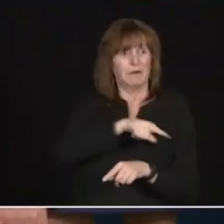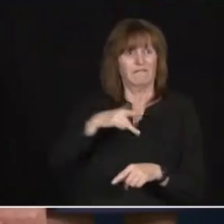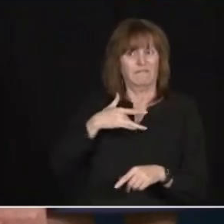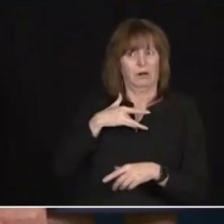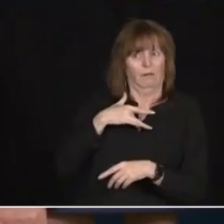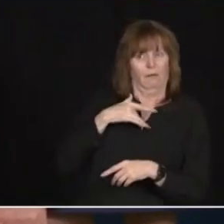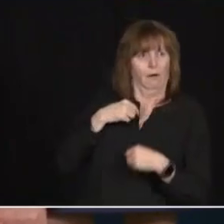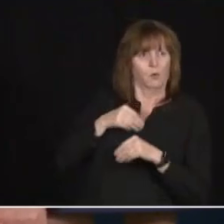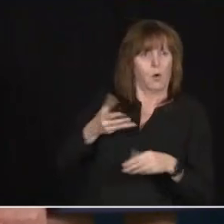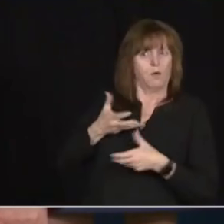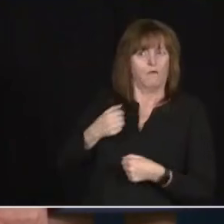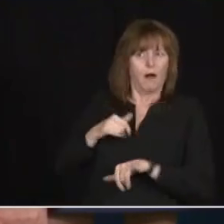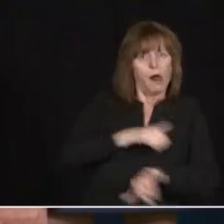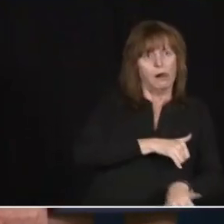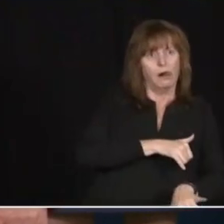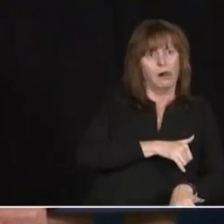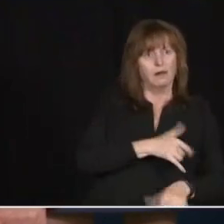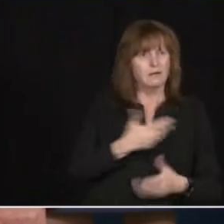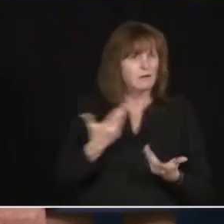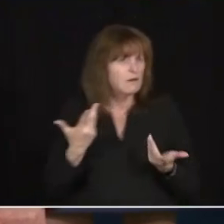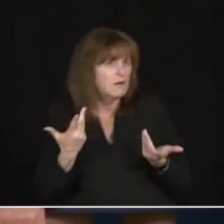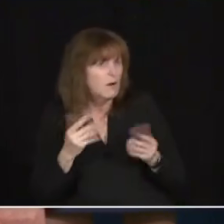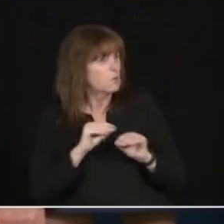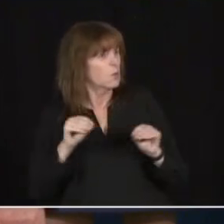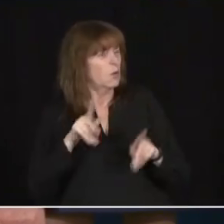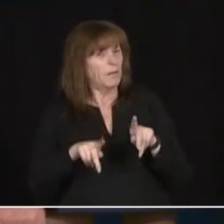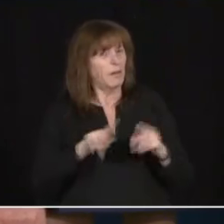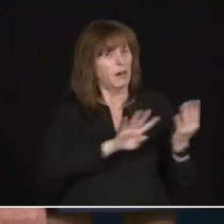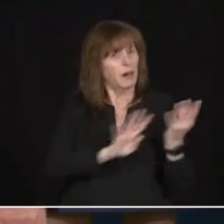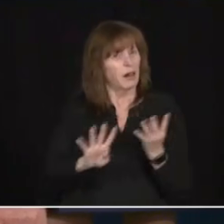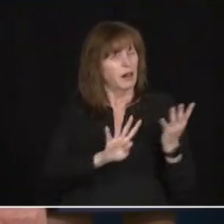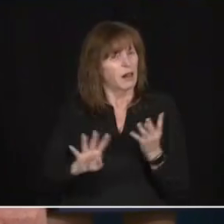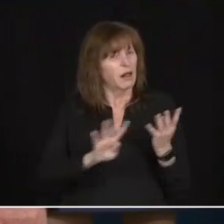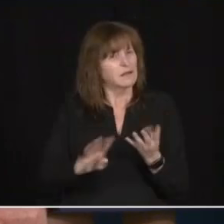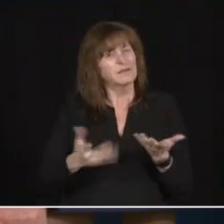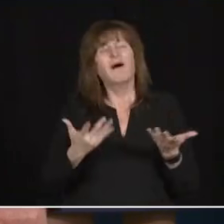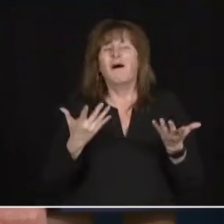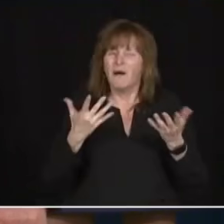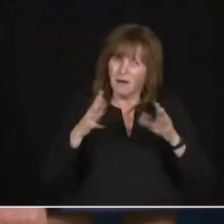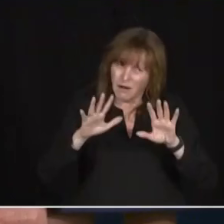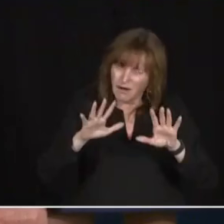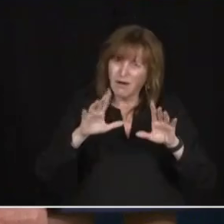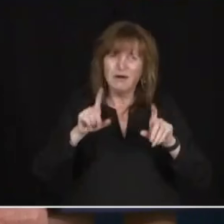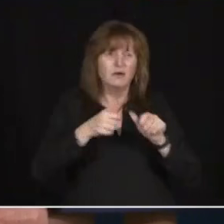And the people of Ontario need to have the confidence we're doing this in such a way that